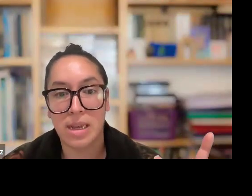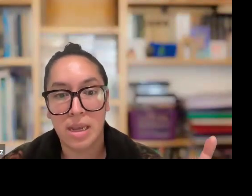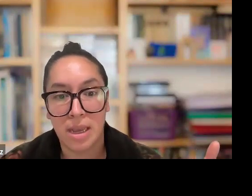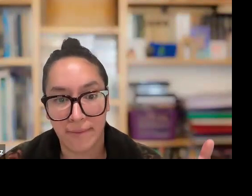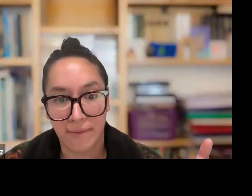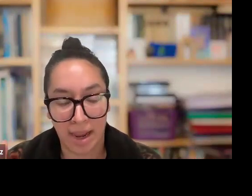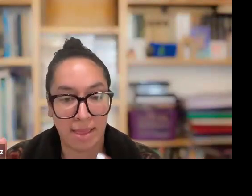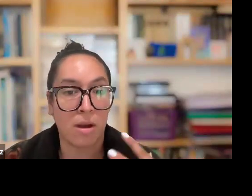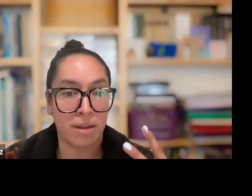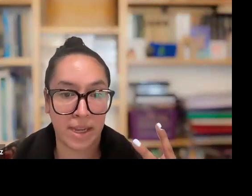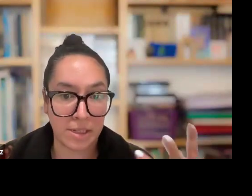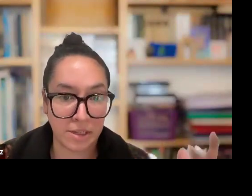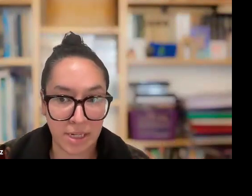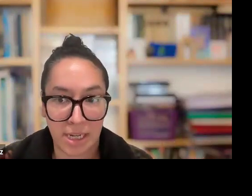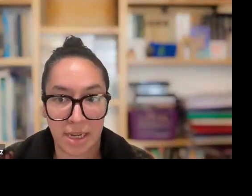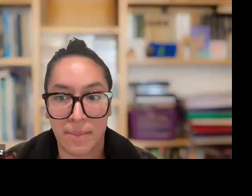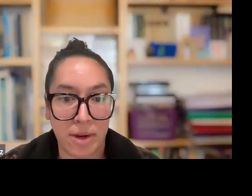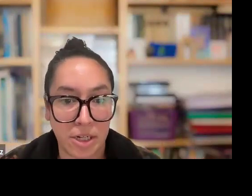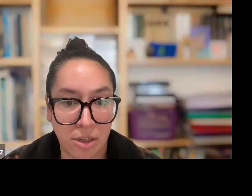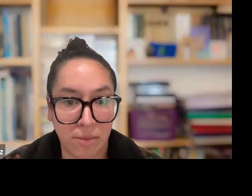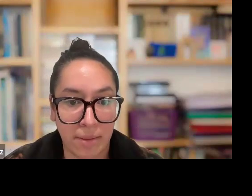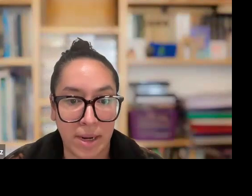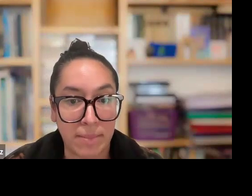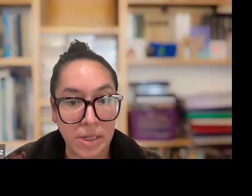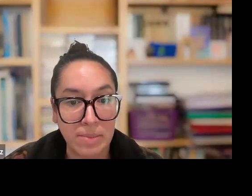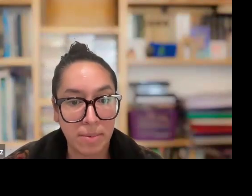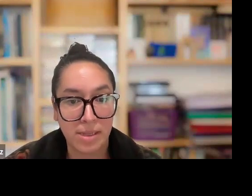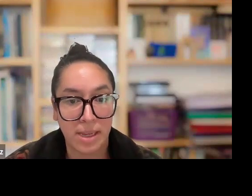wise, given, I think, all of the uncertainty, my question is around the reimbursement